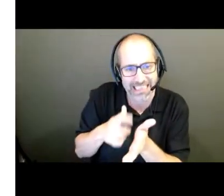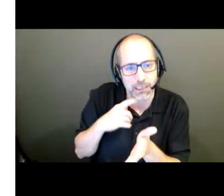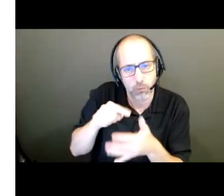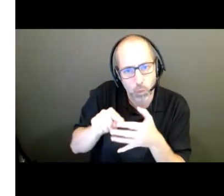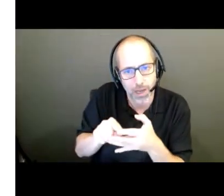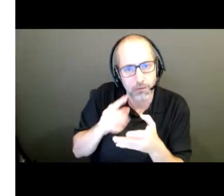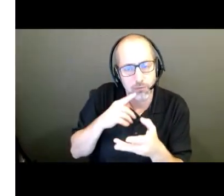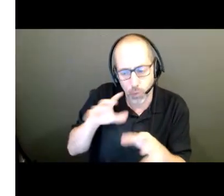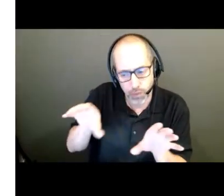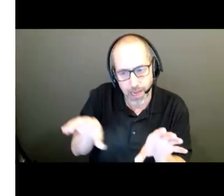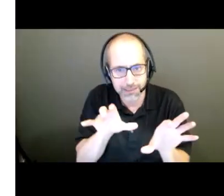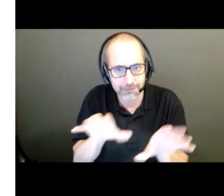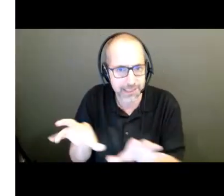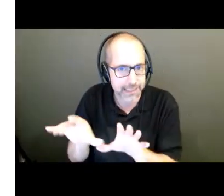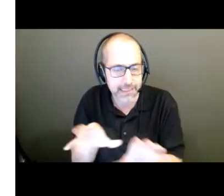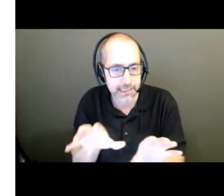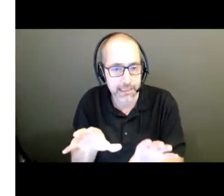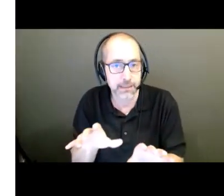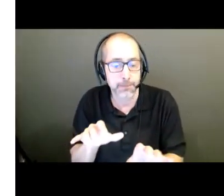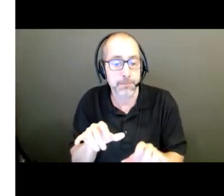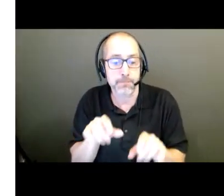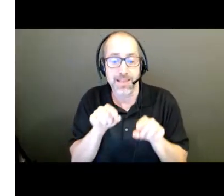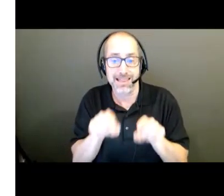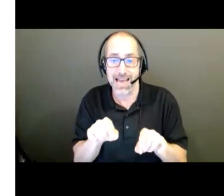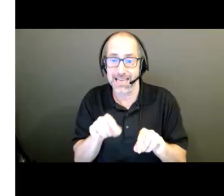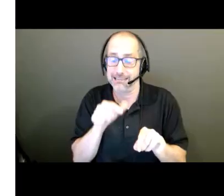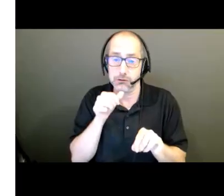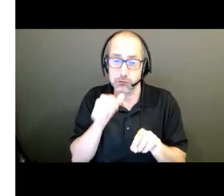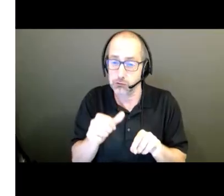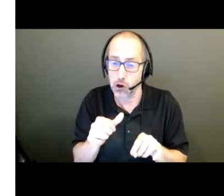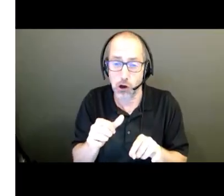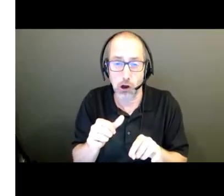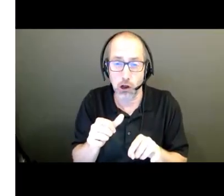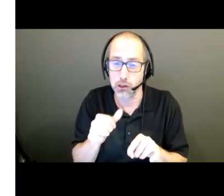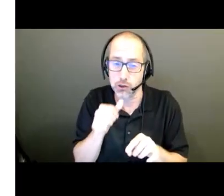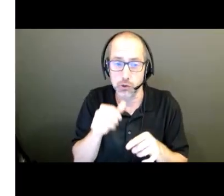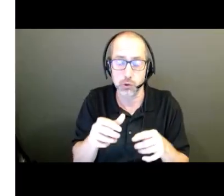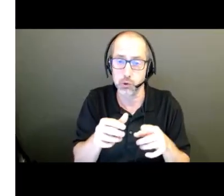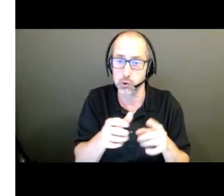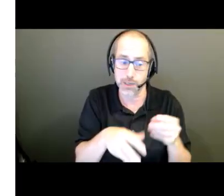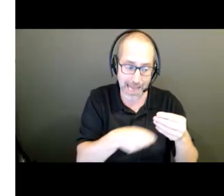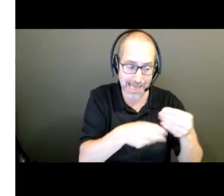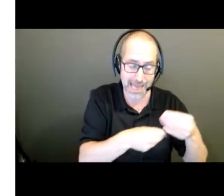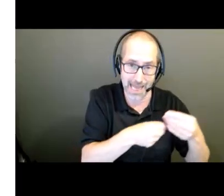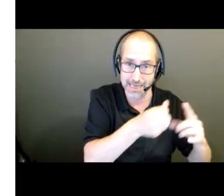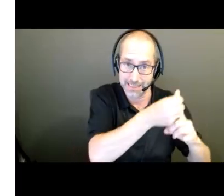It should not be used to supplement your answers to the previously asked questions.